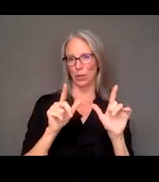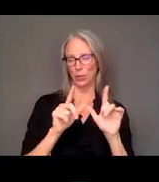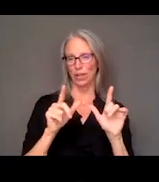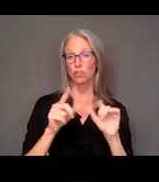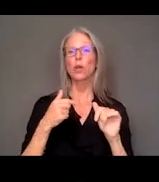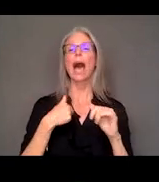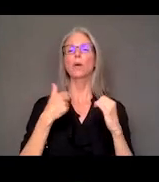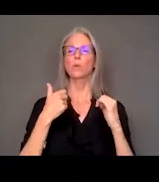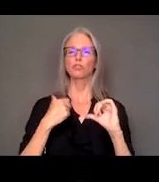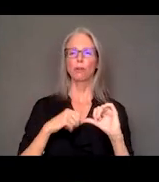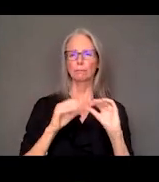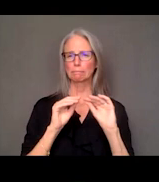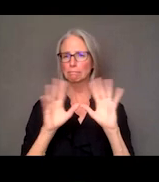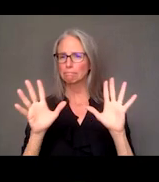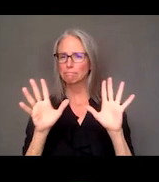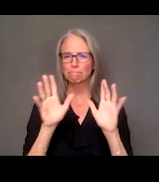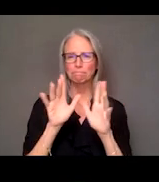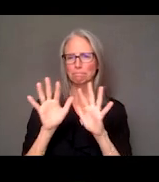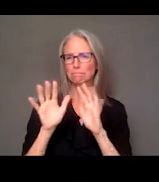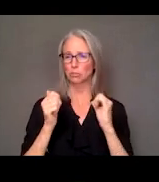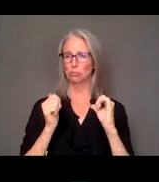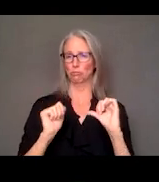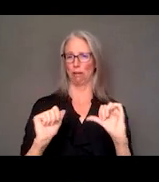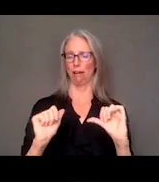of the presentation to Clarify any topics.